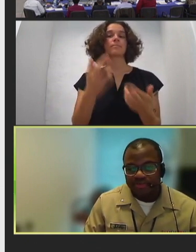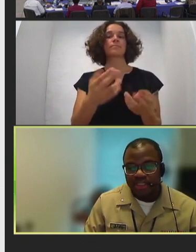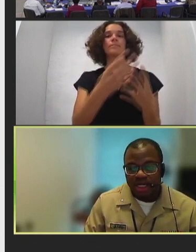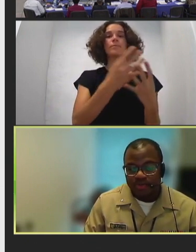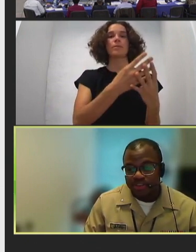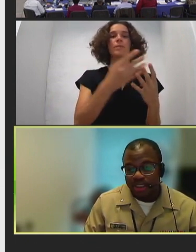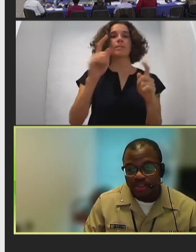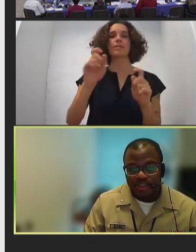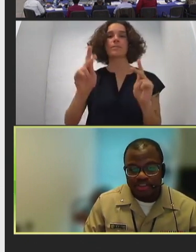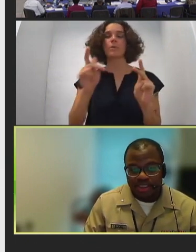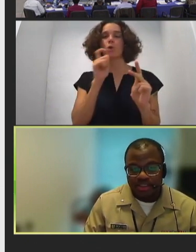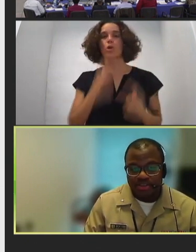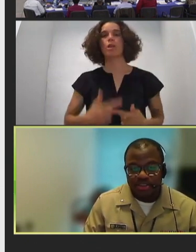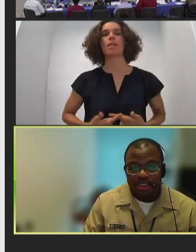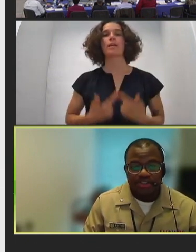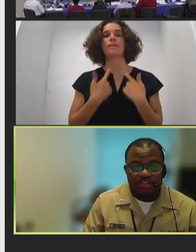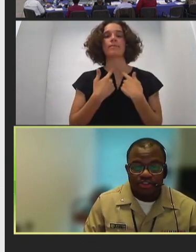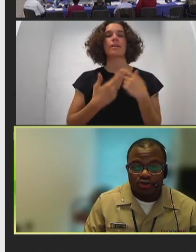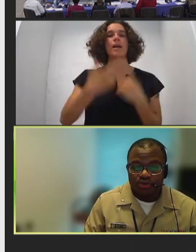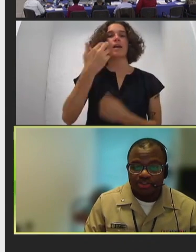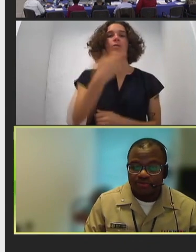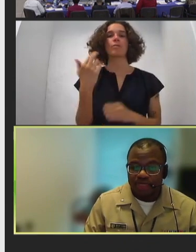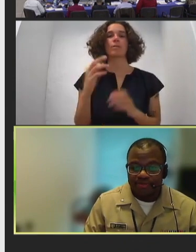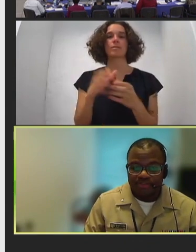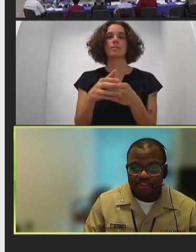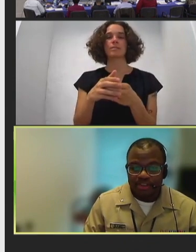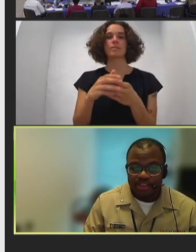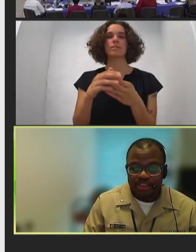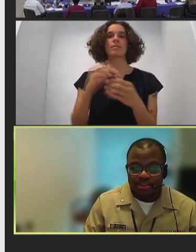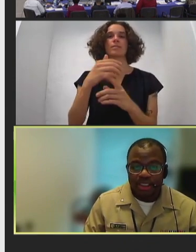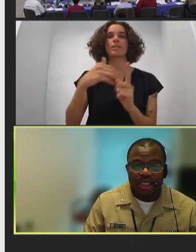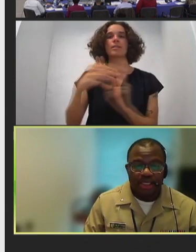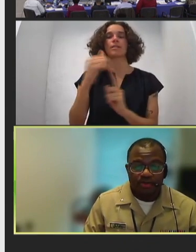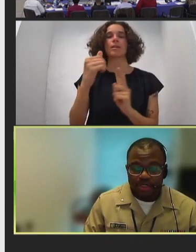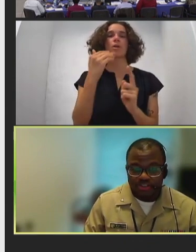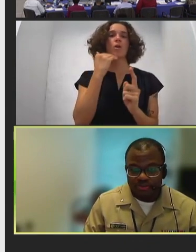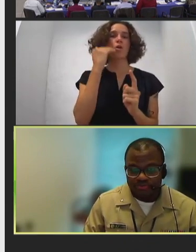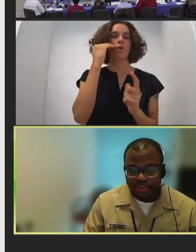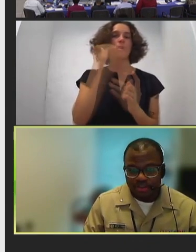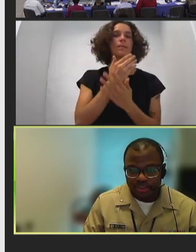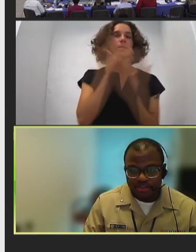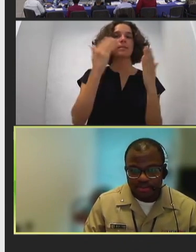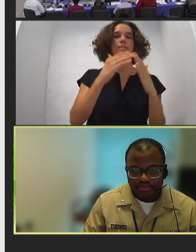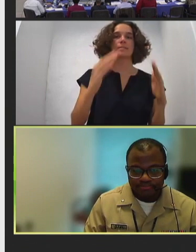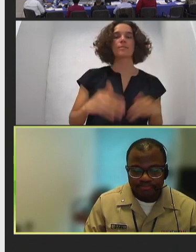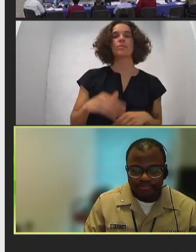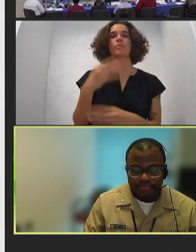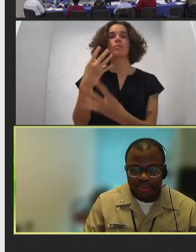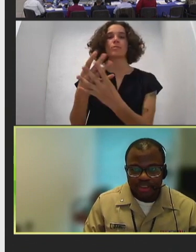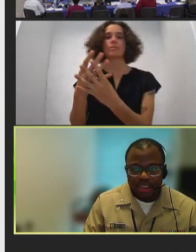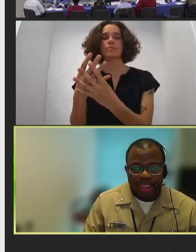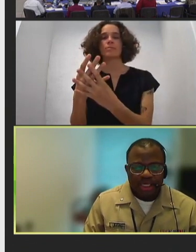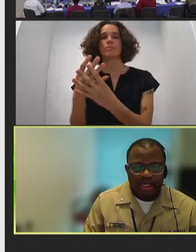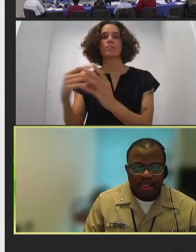in high-risk congregate settings such as homeless overnight facilities and correctional facilities.